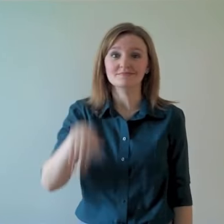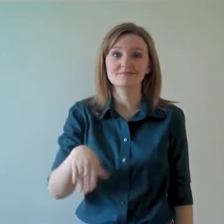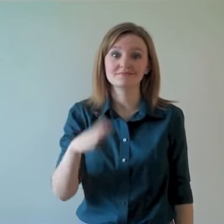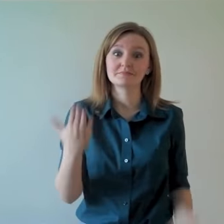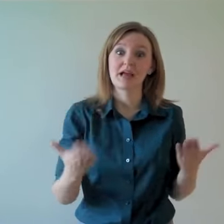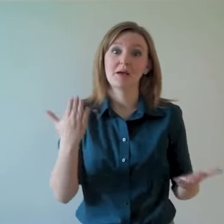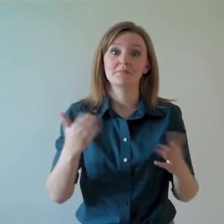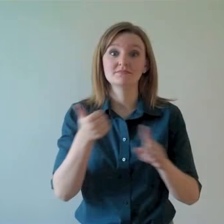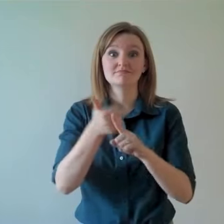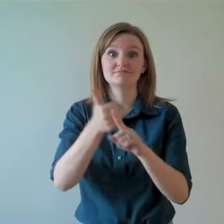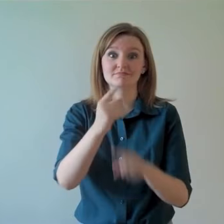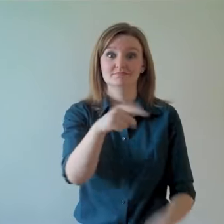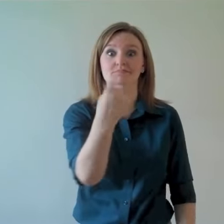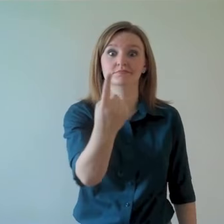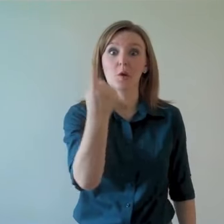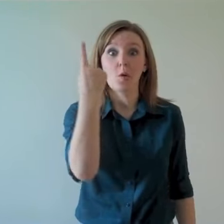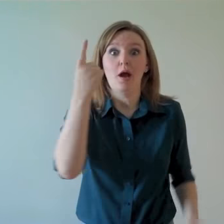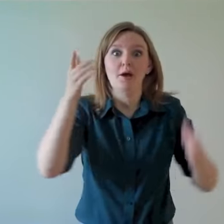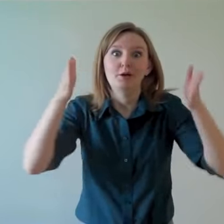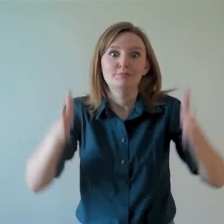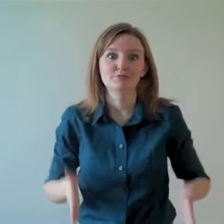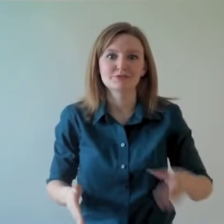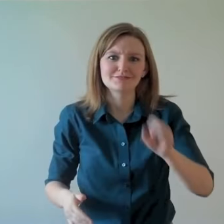Maybe you yourself are only one person